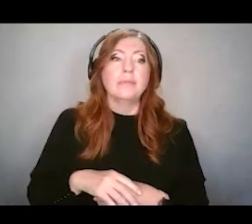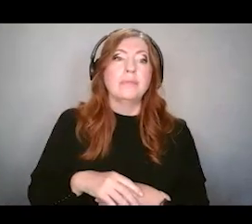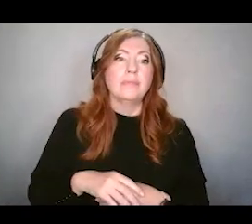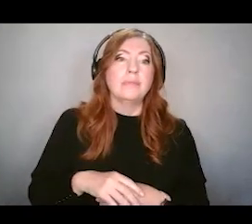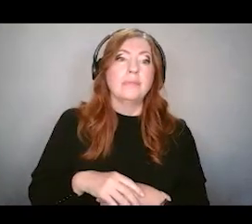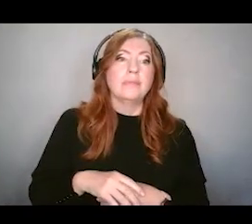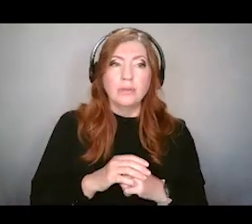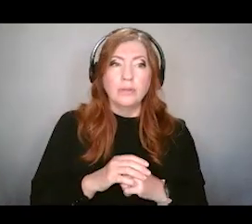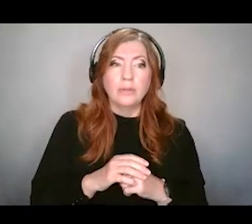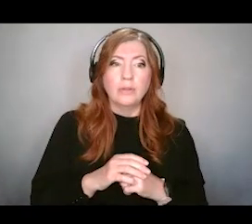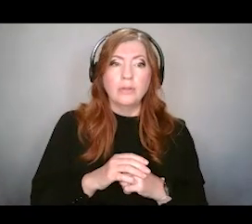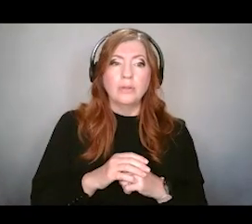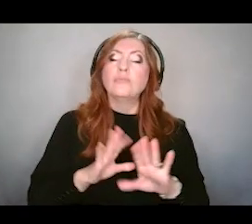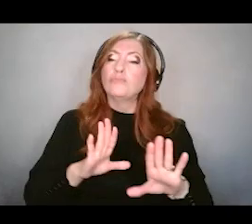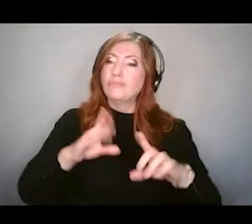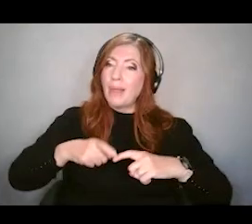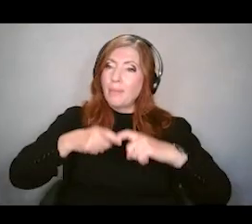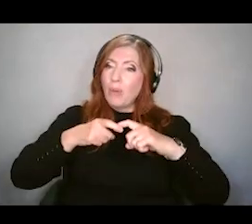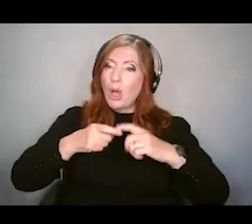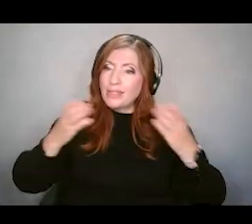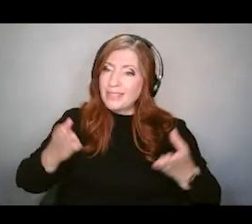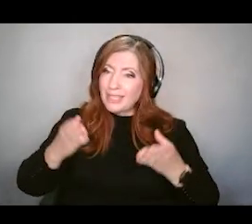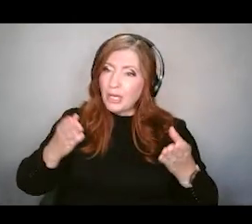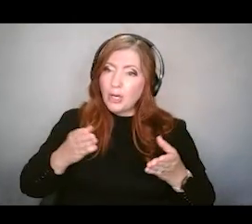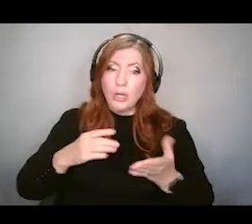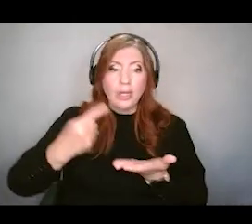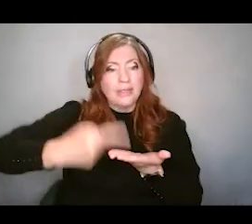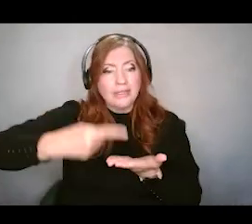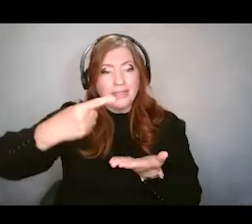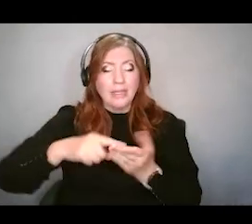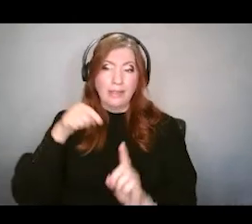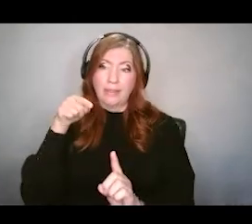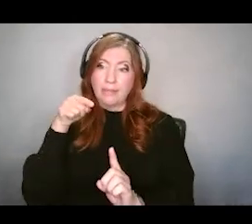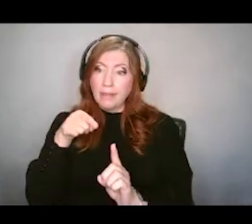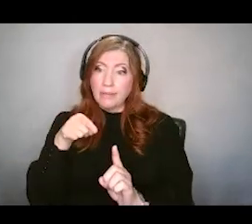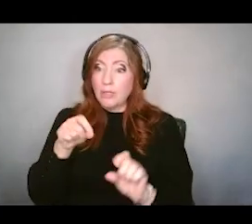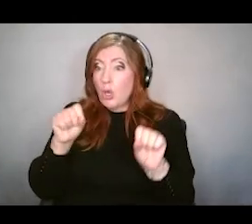Let’s pause here to talk about something that has the potential to come up, especially with new